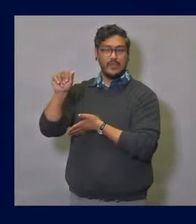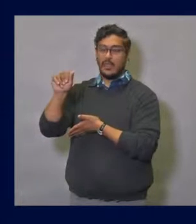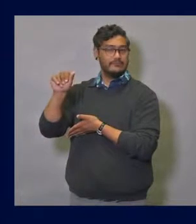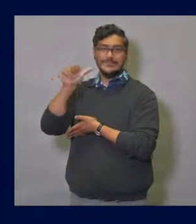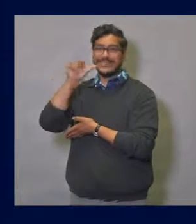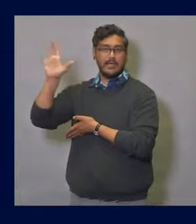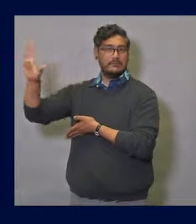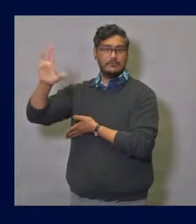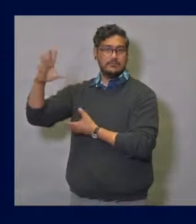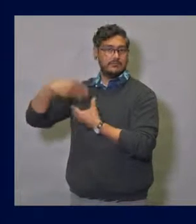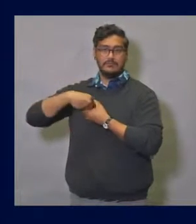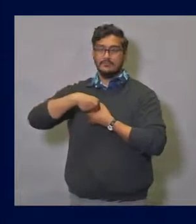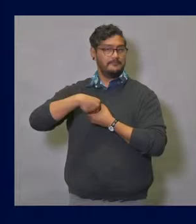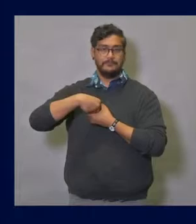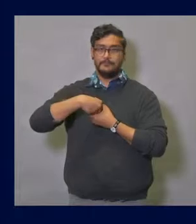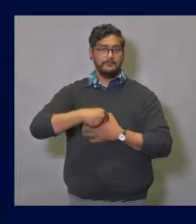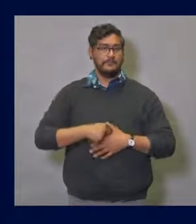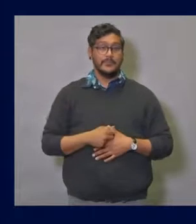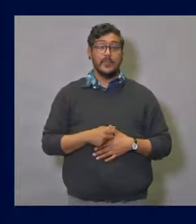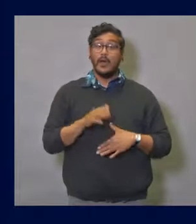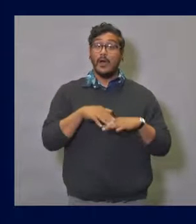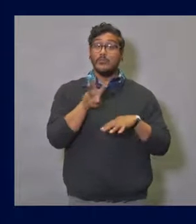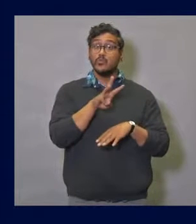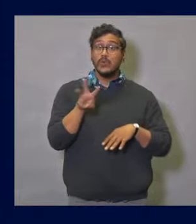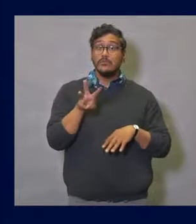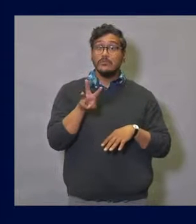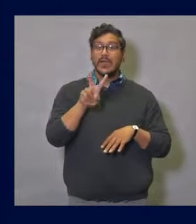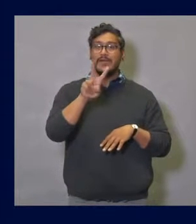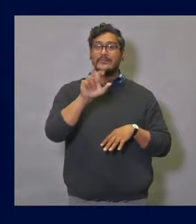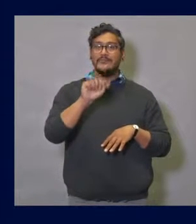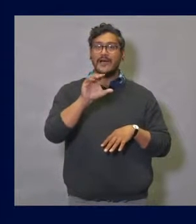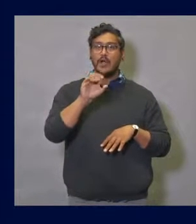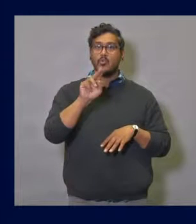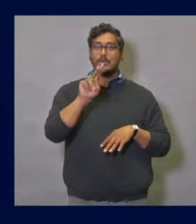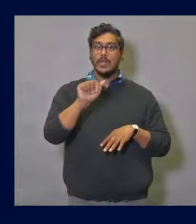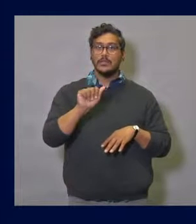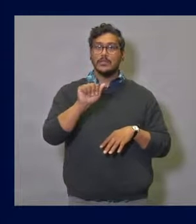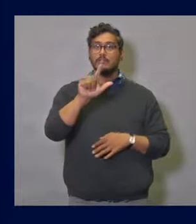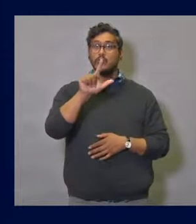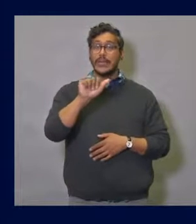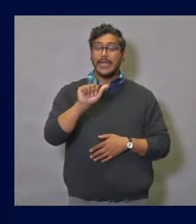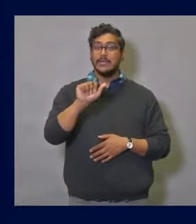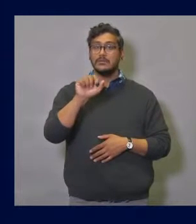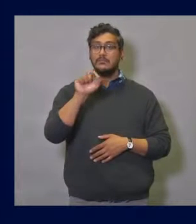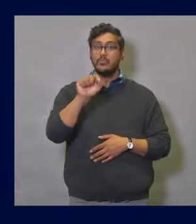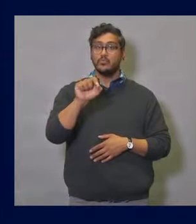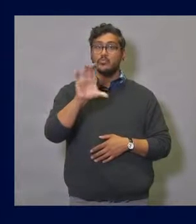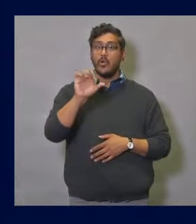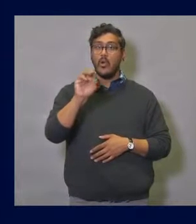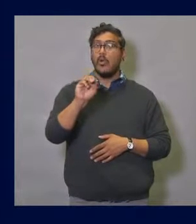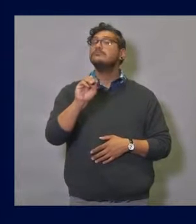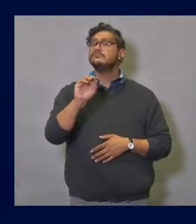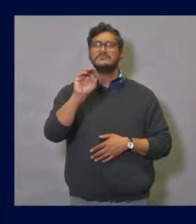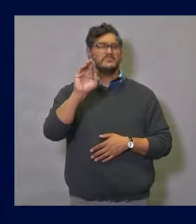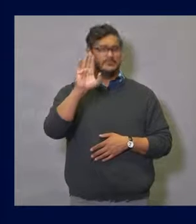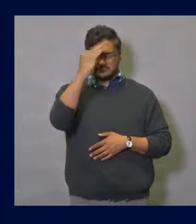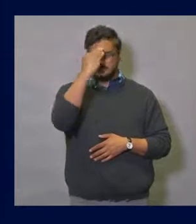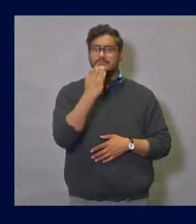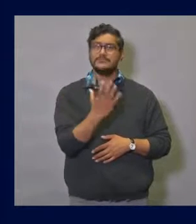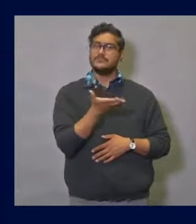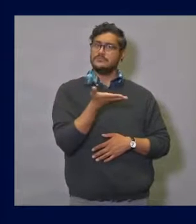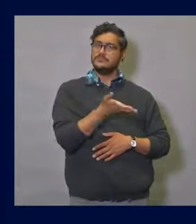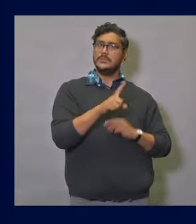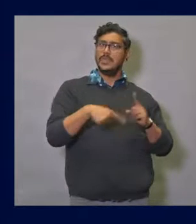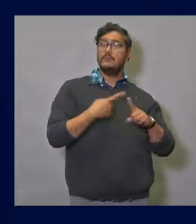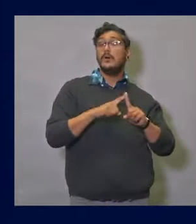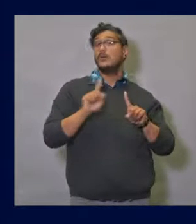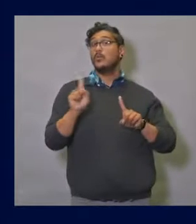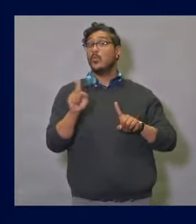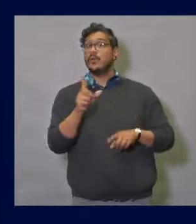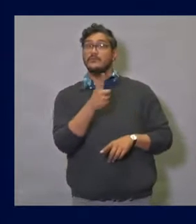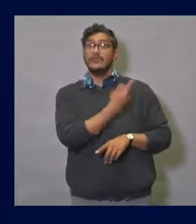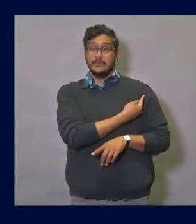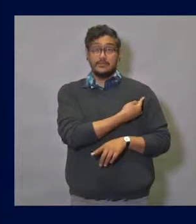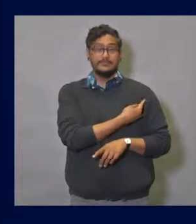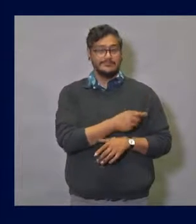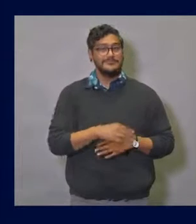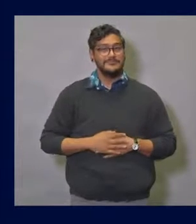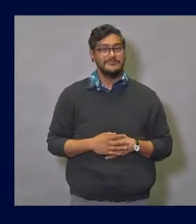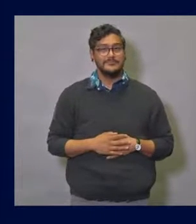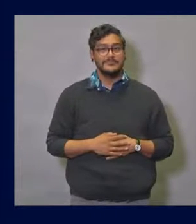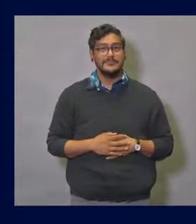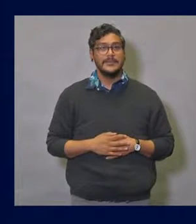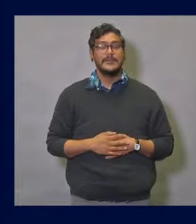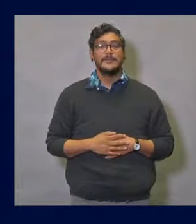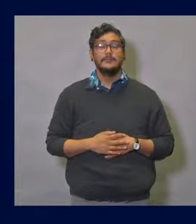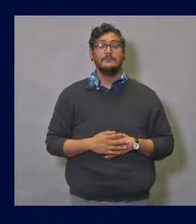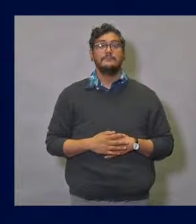ENTIDADES MÉDICAS DE VARIAS